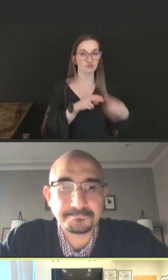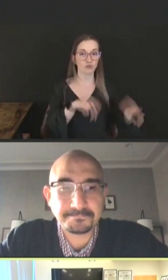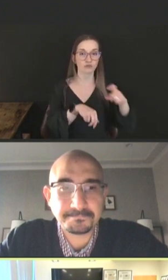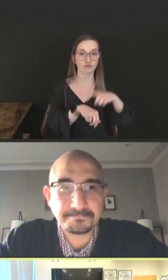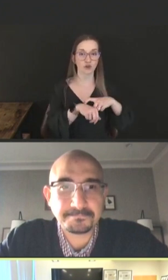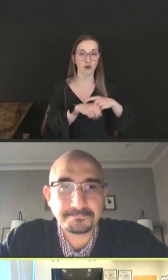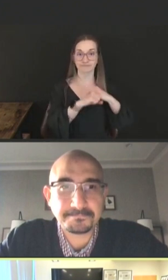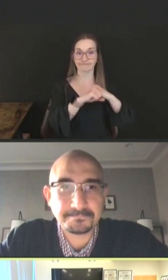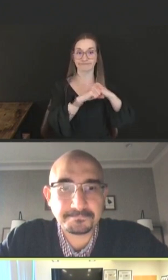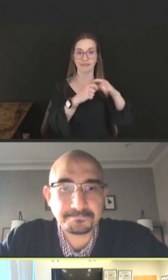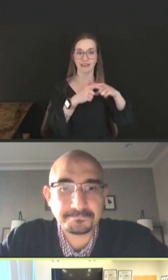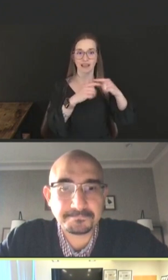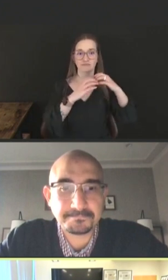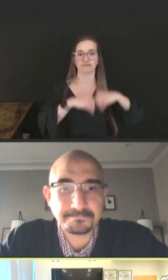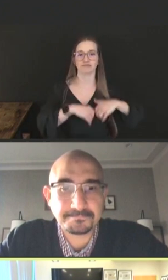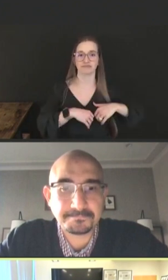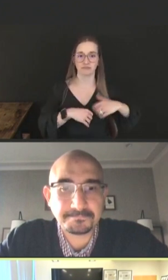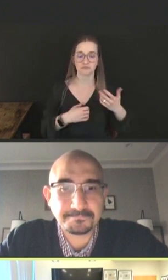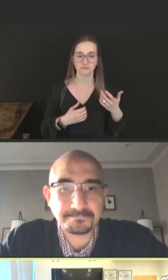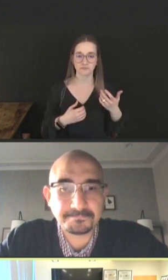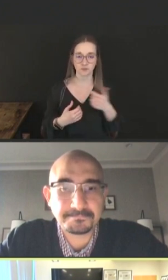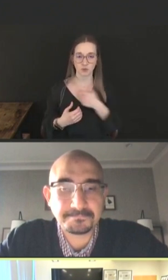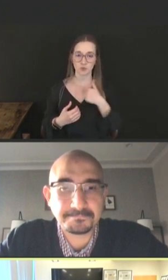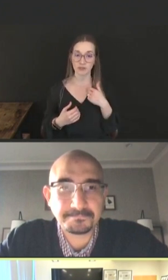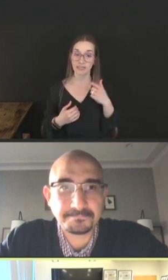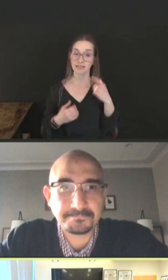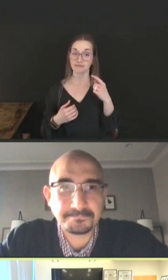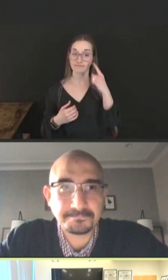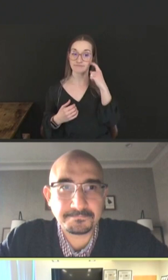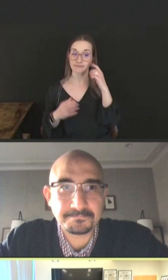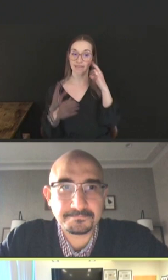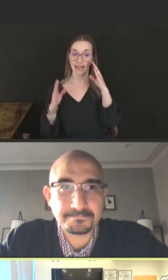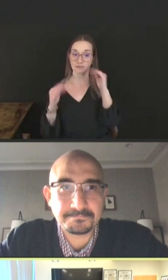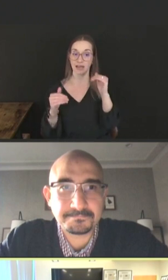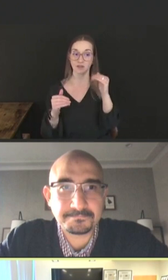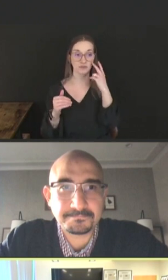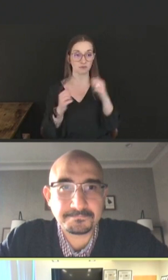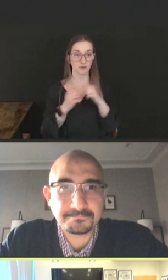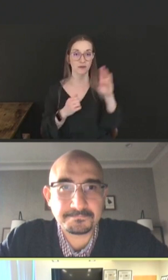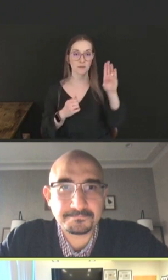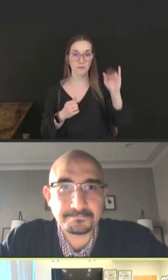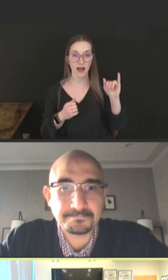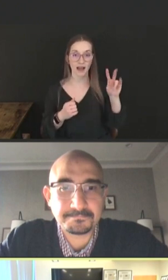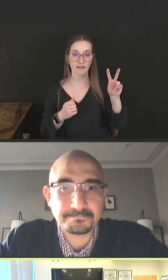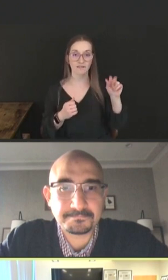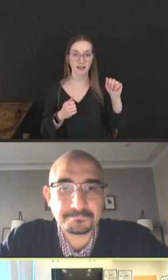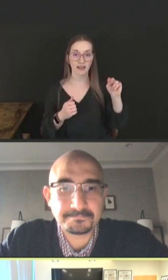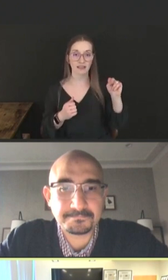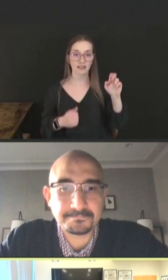the waning that we see, and we would expect to see with bivalent boosters likely is that rapid